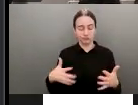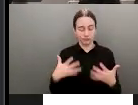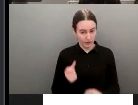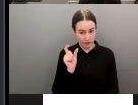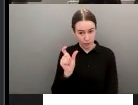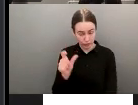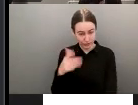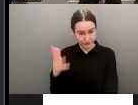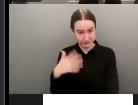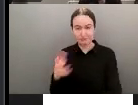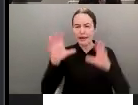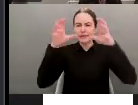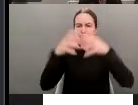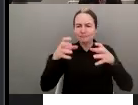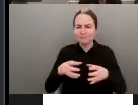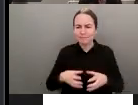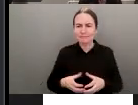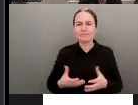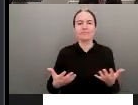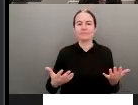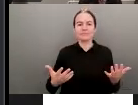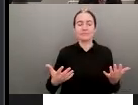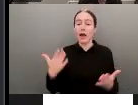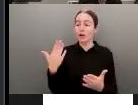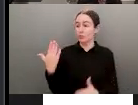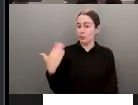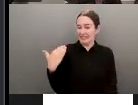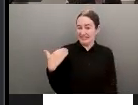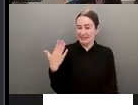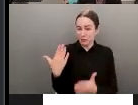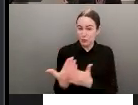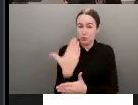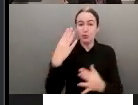here are new arrivals with what sale ends soon, and